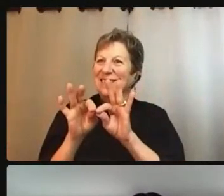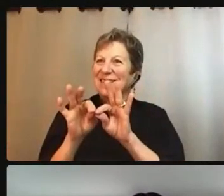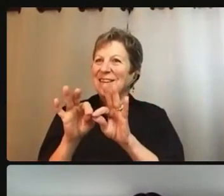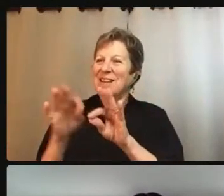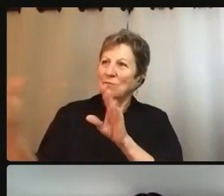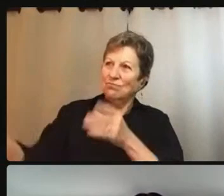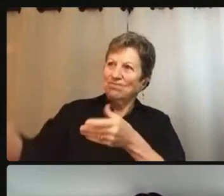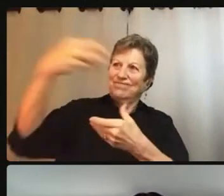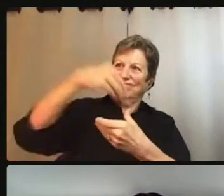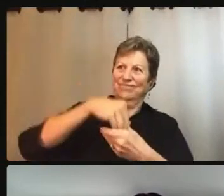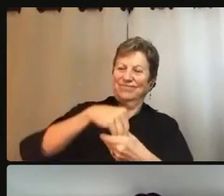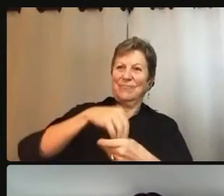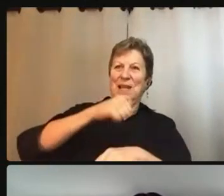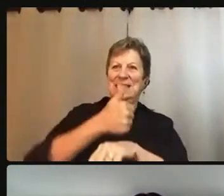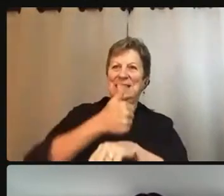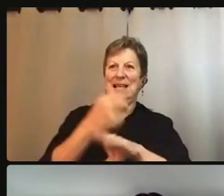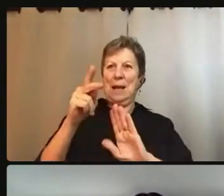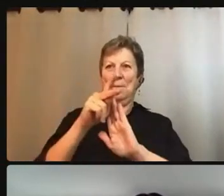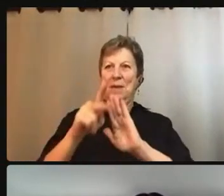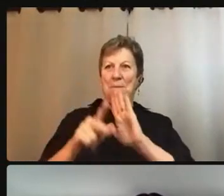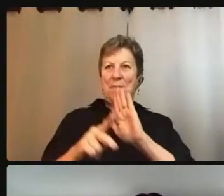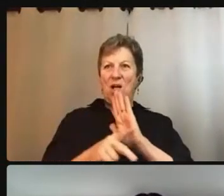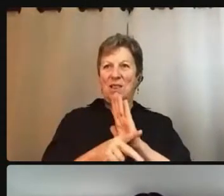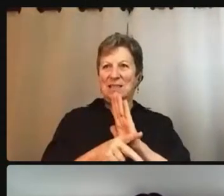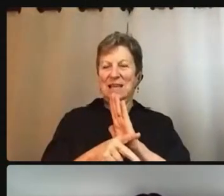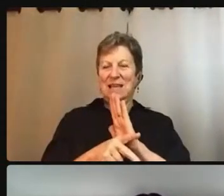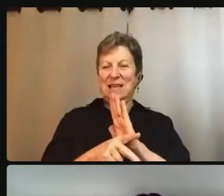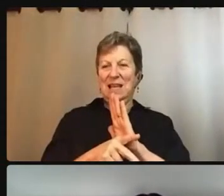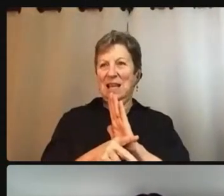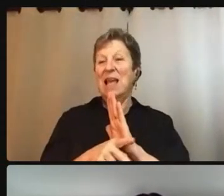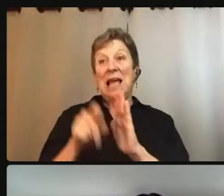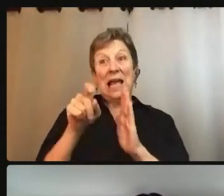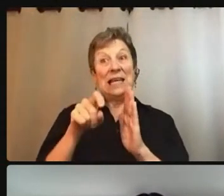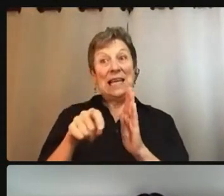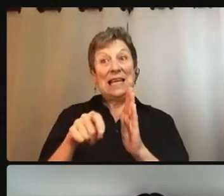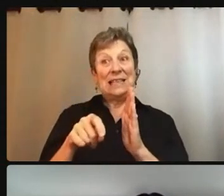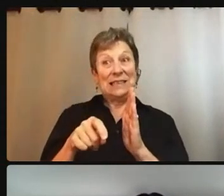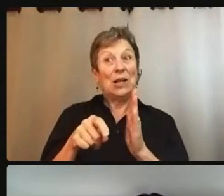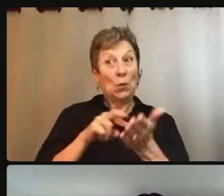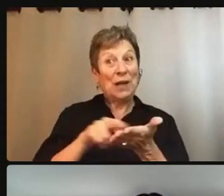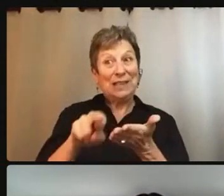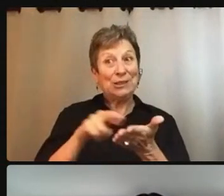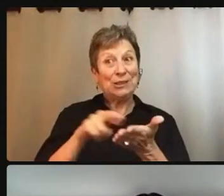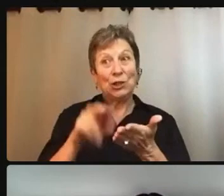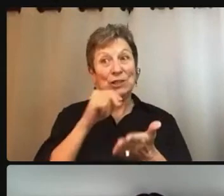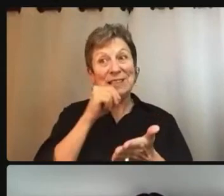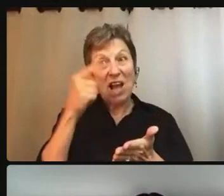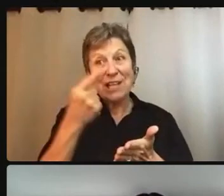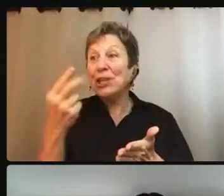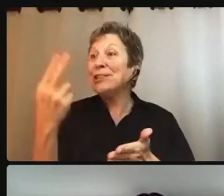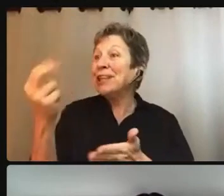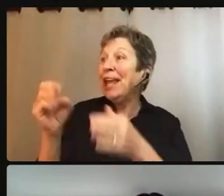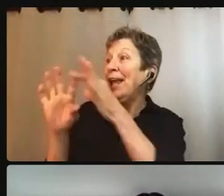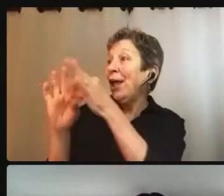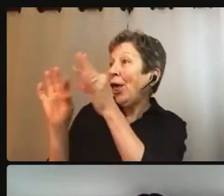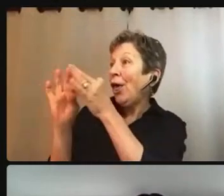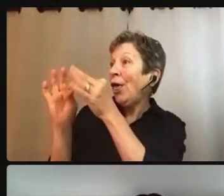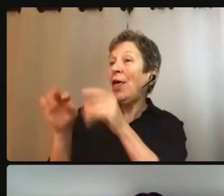IS YOU KNOW, TO IMPLEMENT A POLICY.